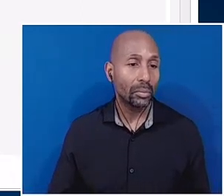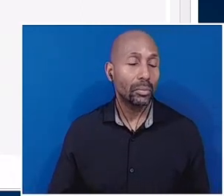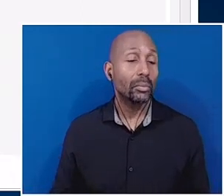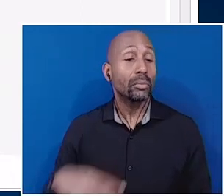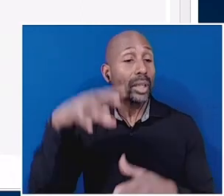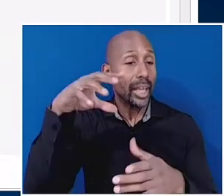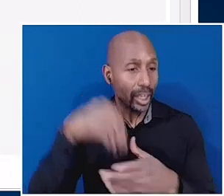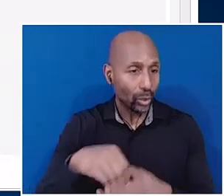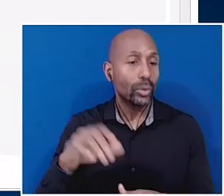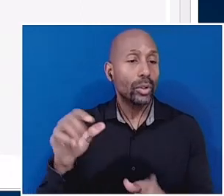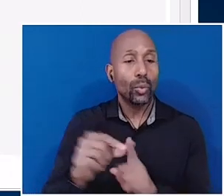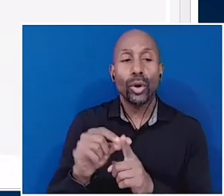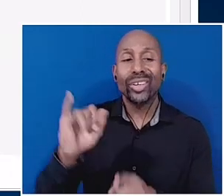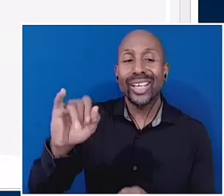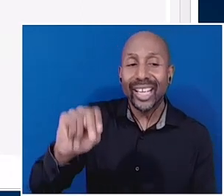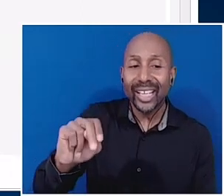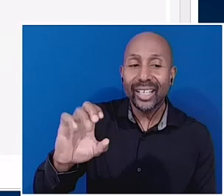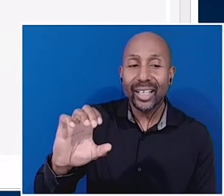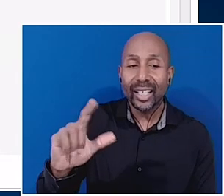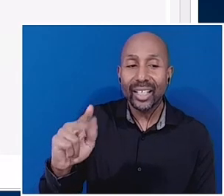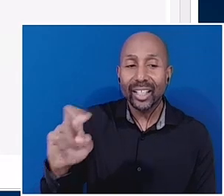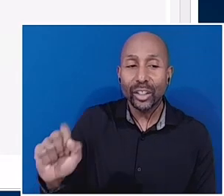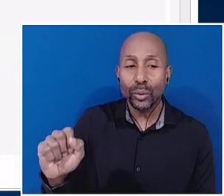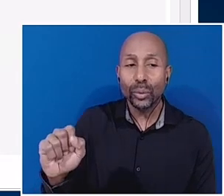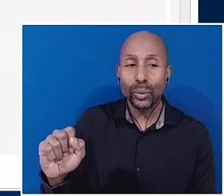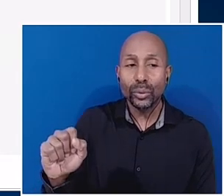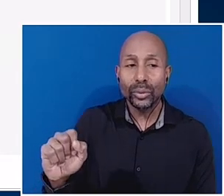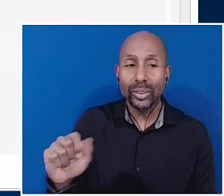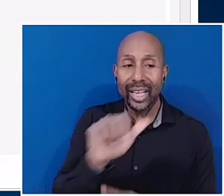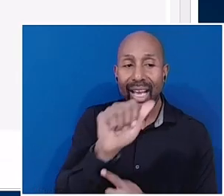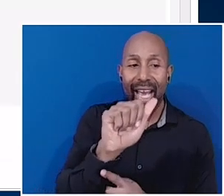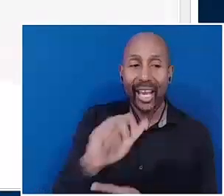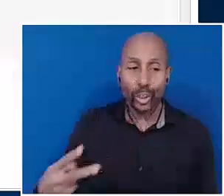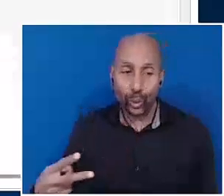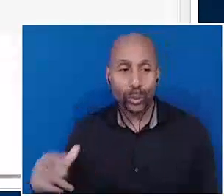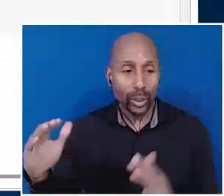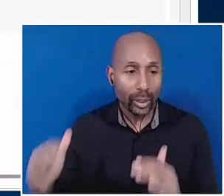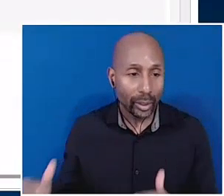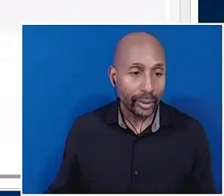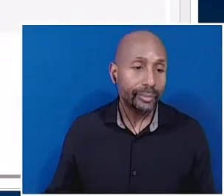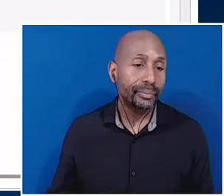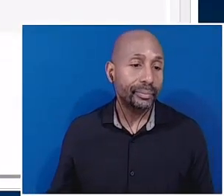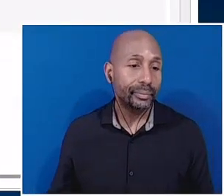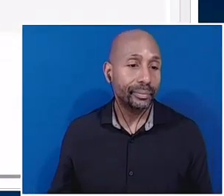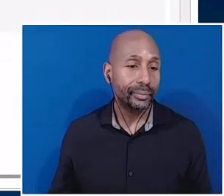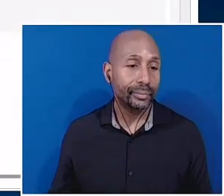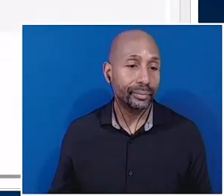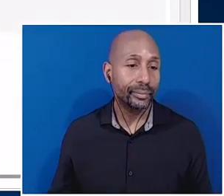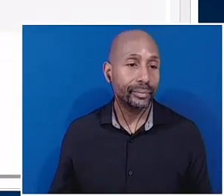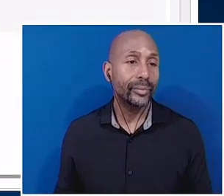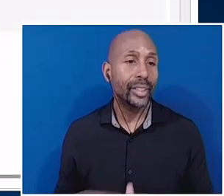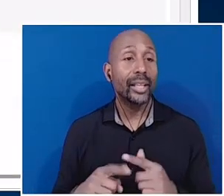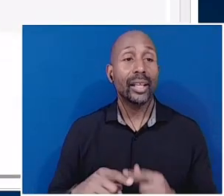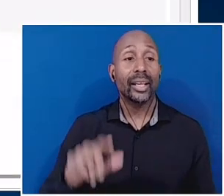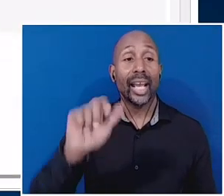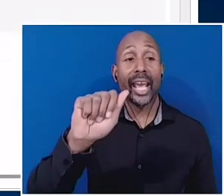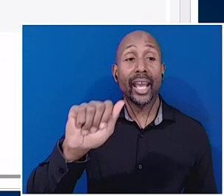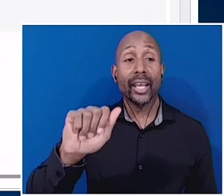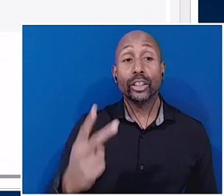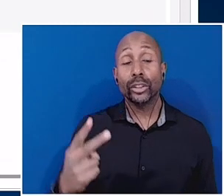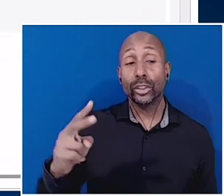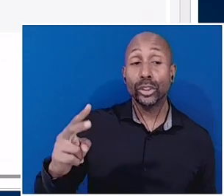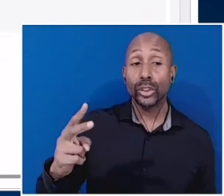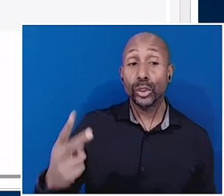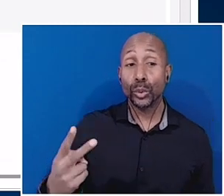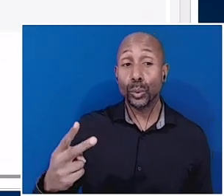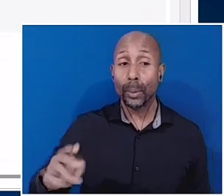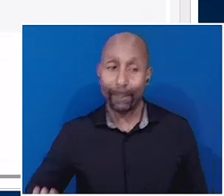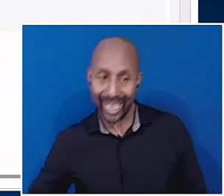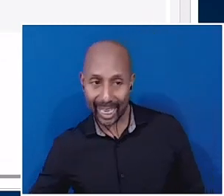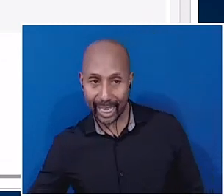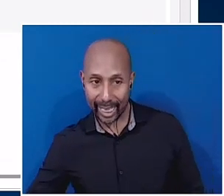following. (b), we have stricken legal